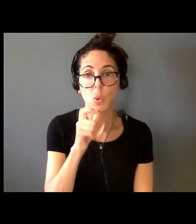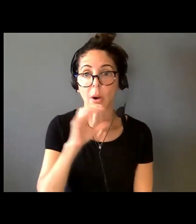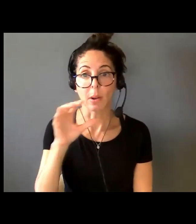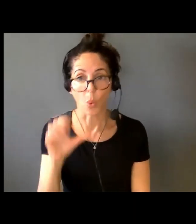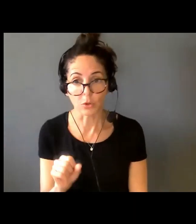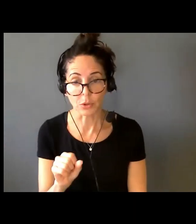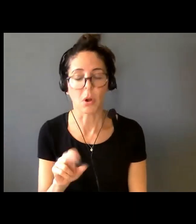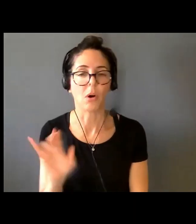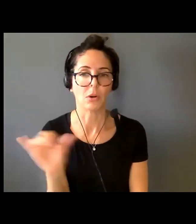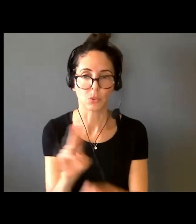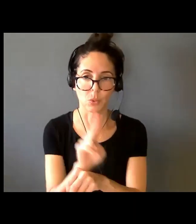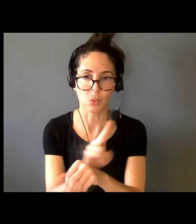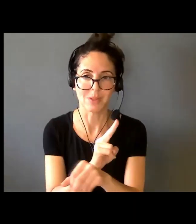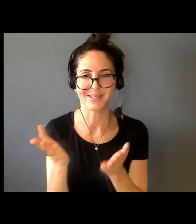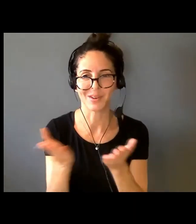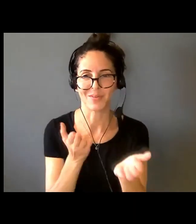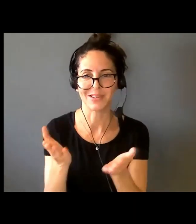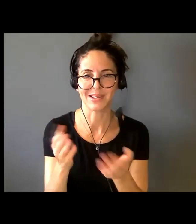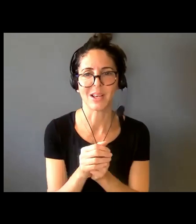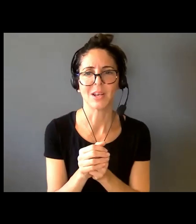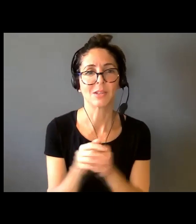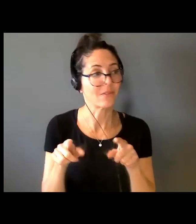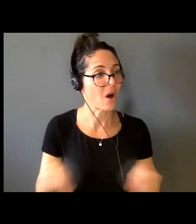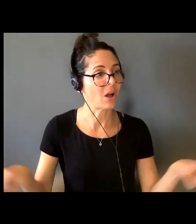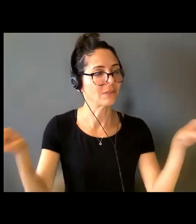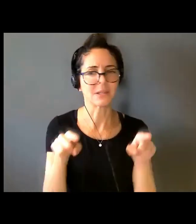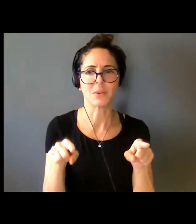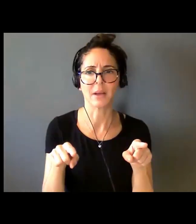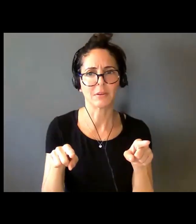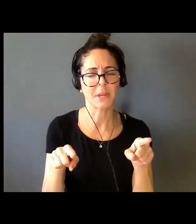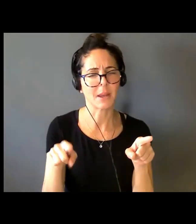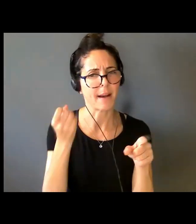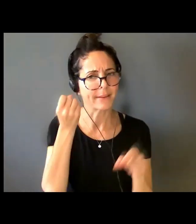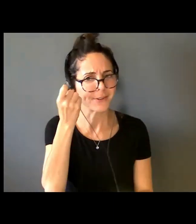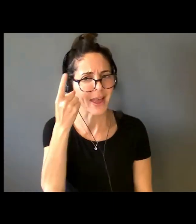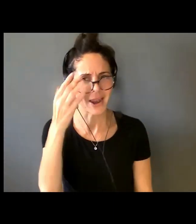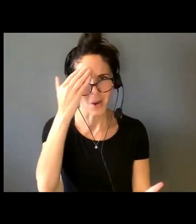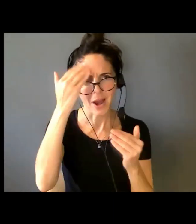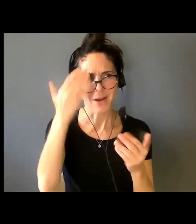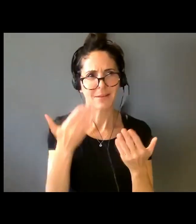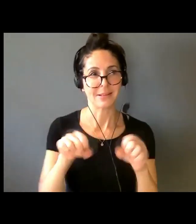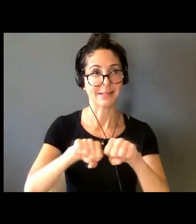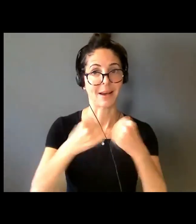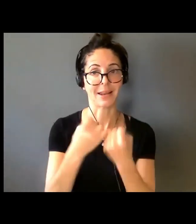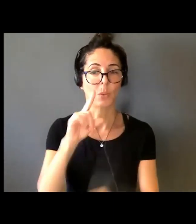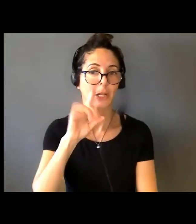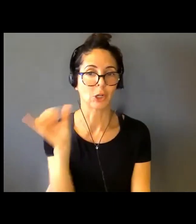people keep aware of the society in which they are living to be able to find the best solution. So,